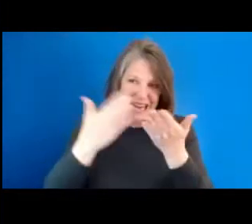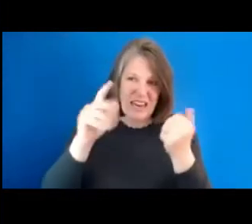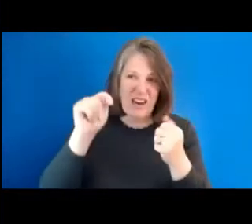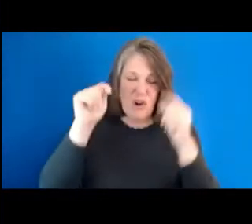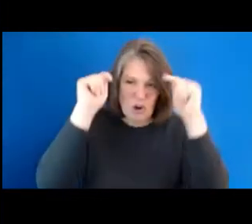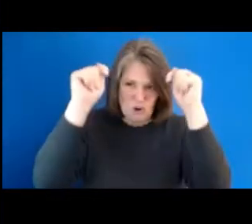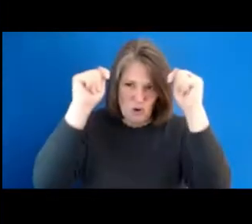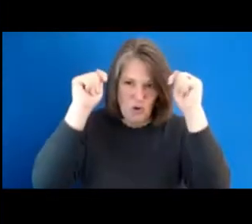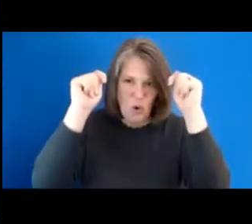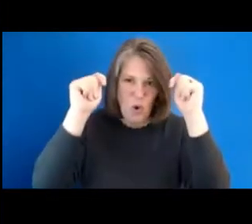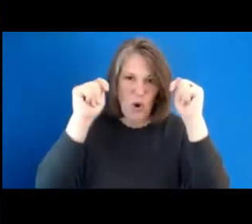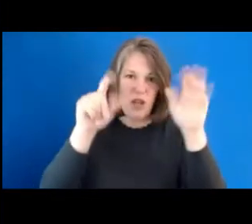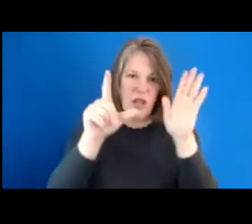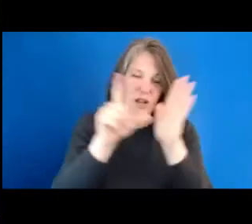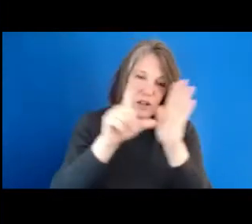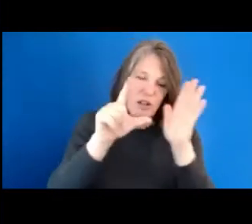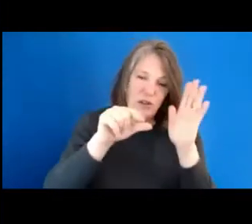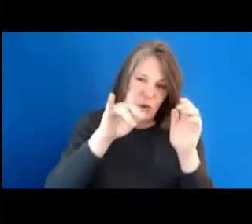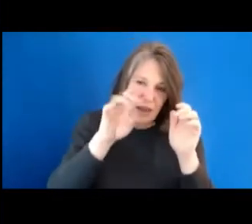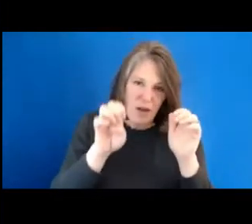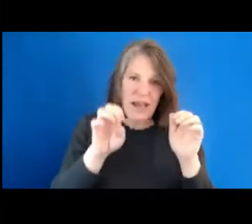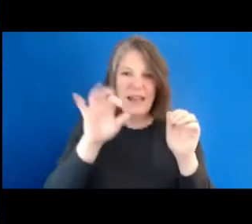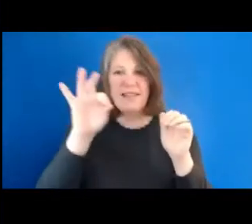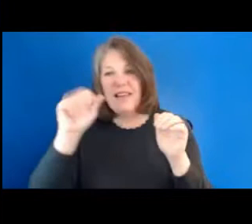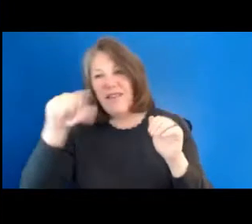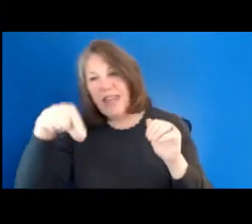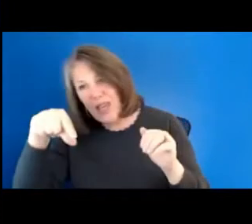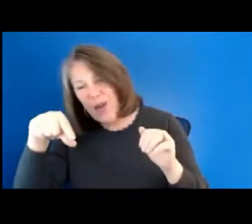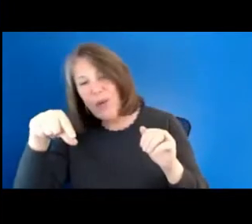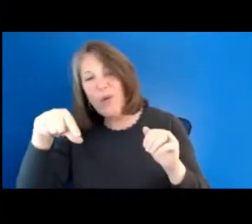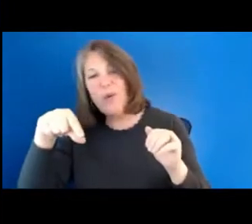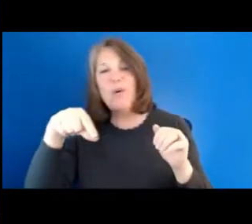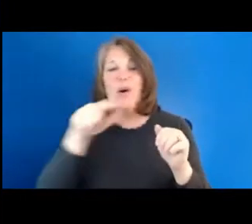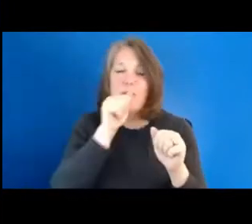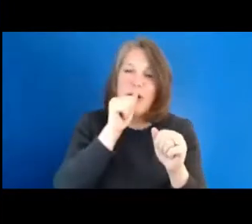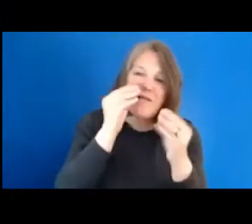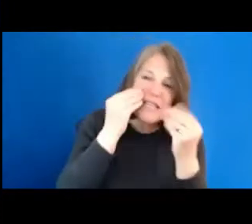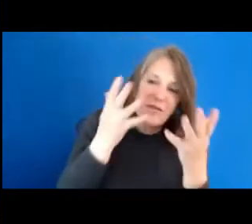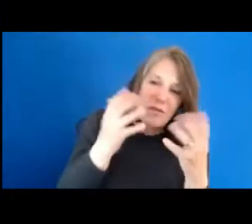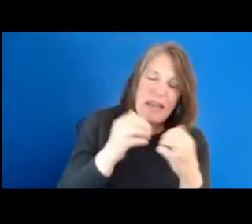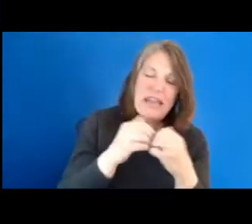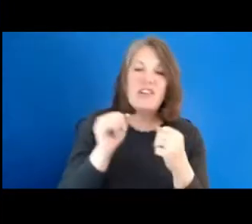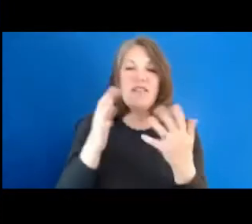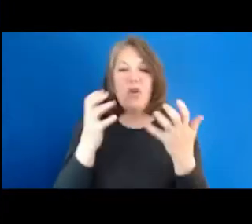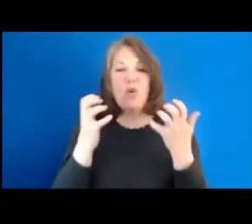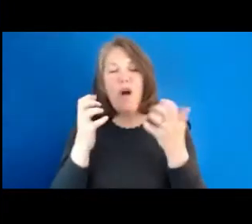quick guides, FAQs, privacy information if you'd like to find out more